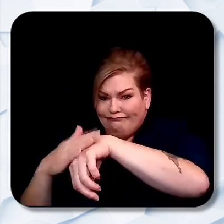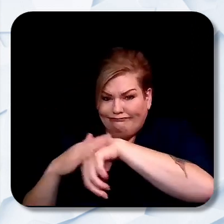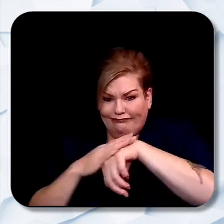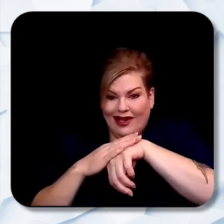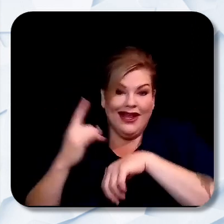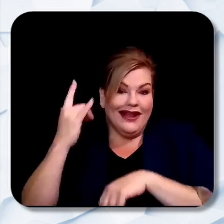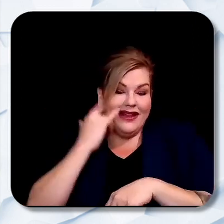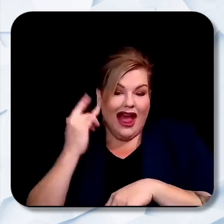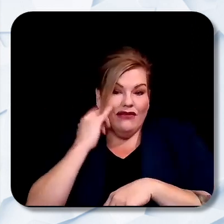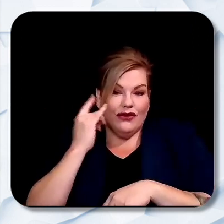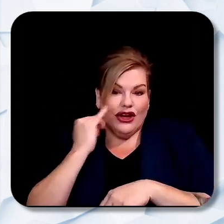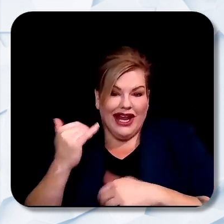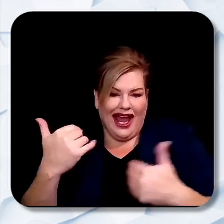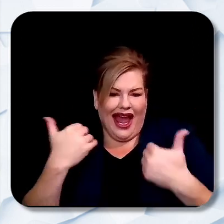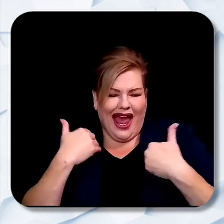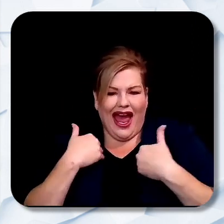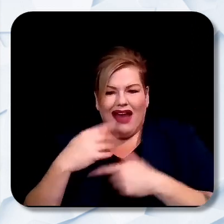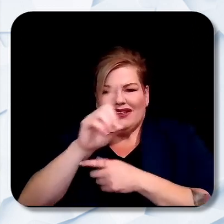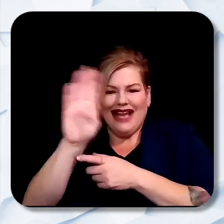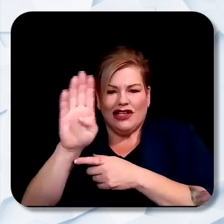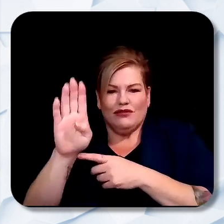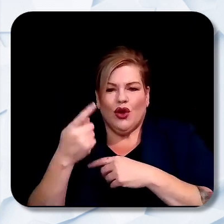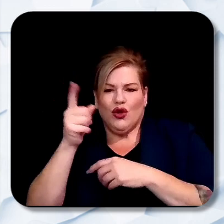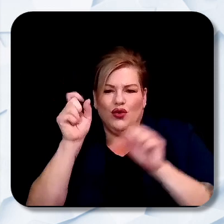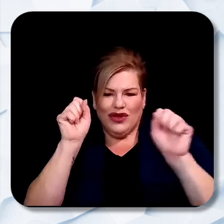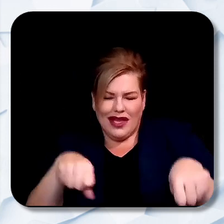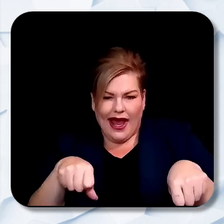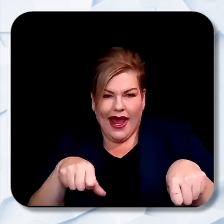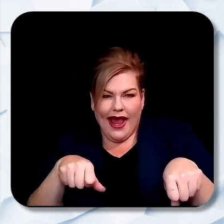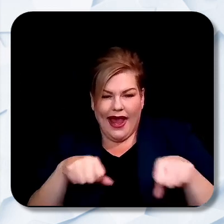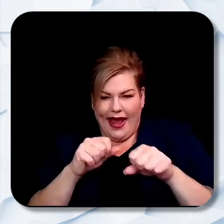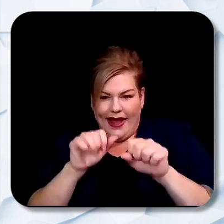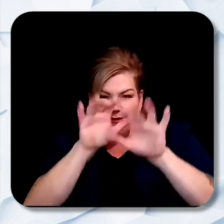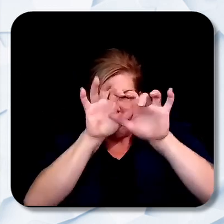maintains a dashboard where you can drill down and find out more about what's happening in